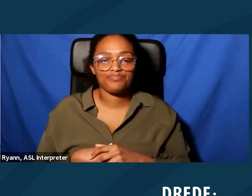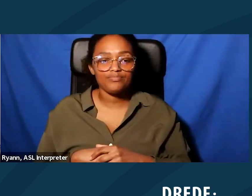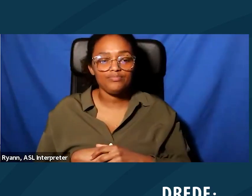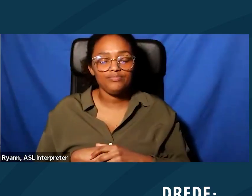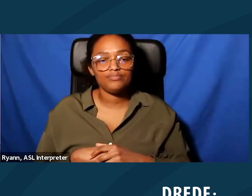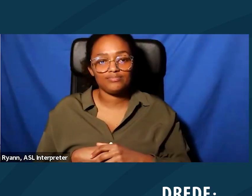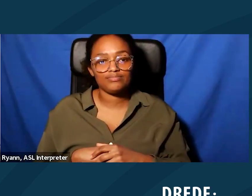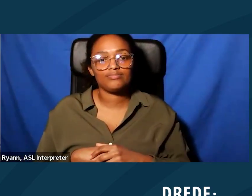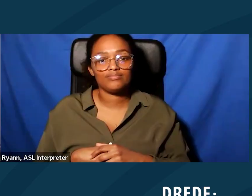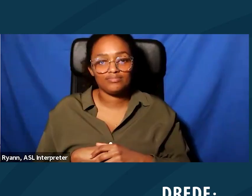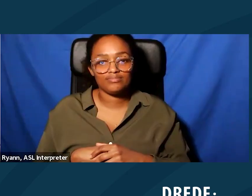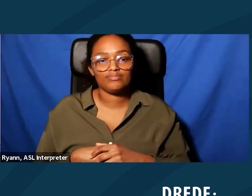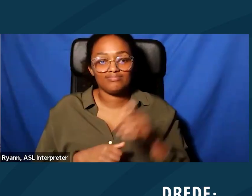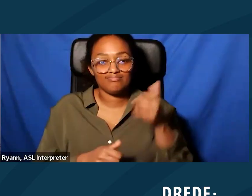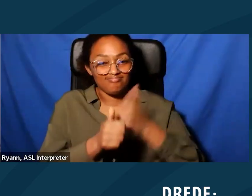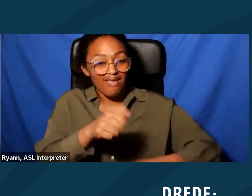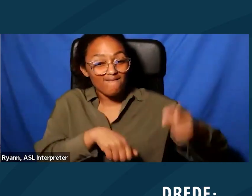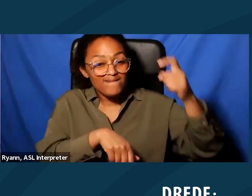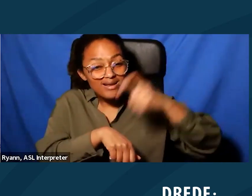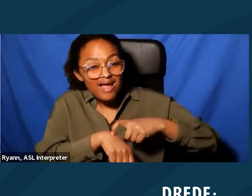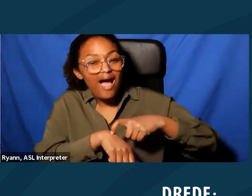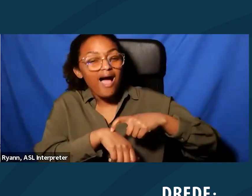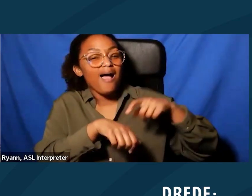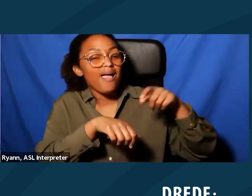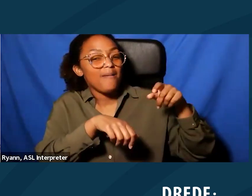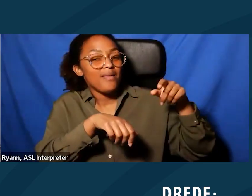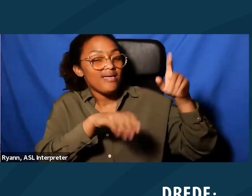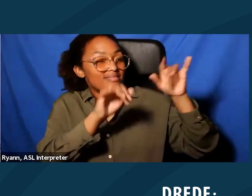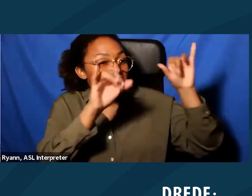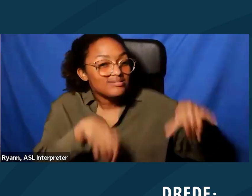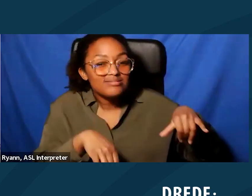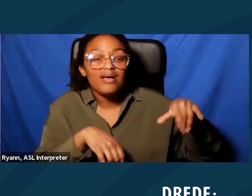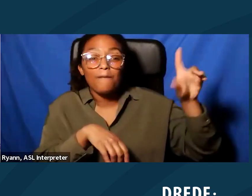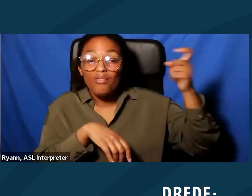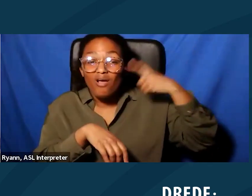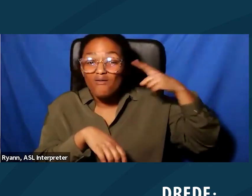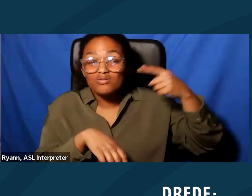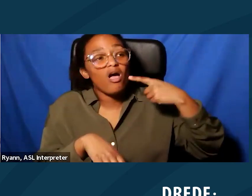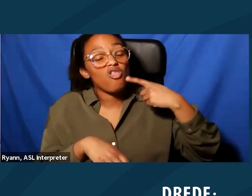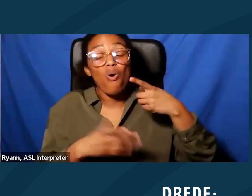We know every time systems say "there isn't enough money," what they really